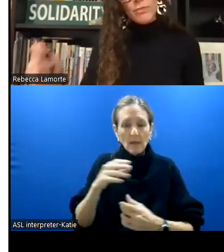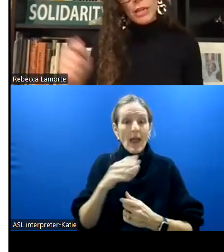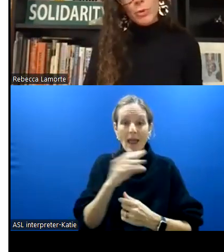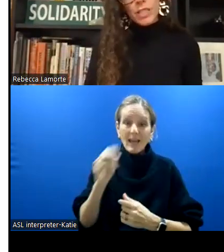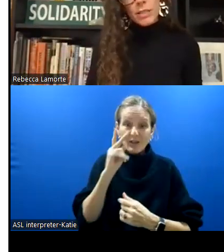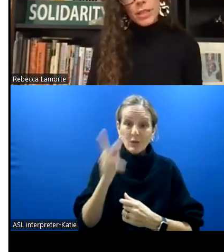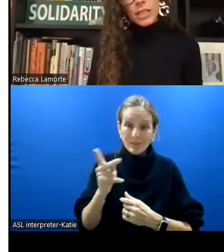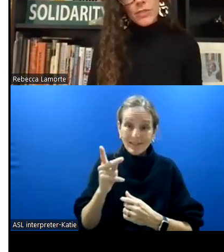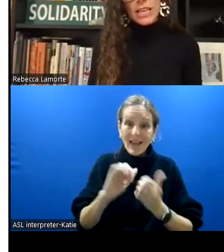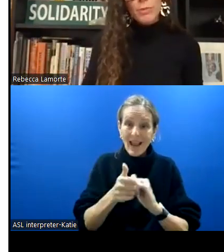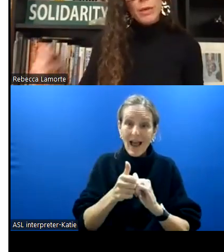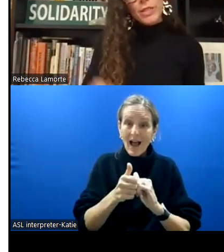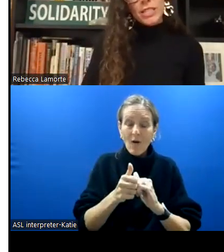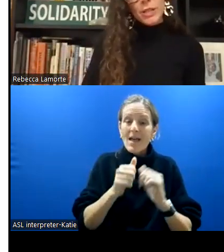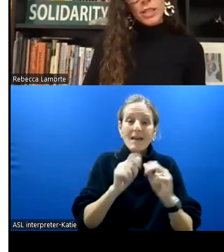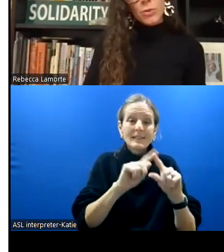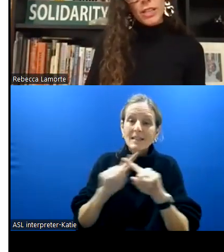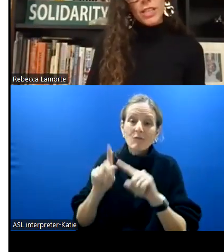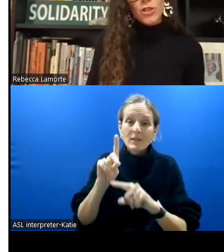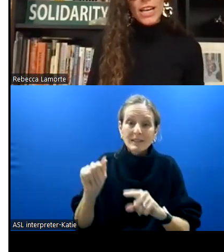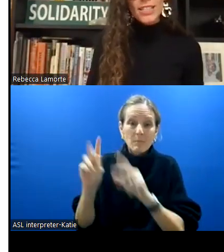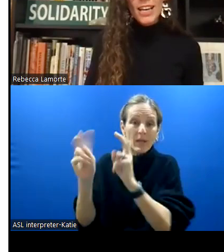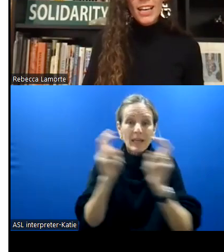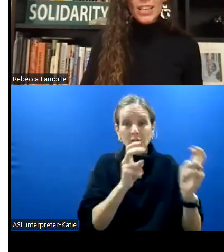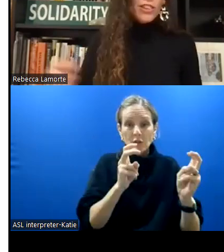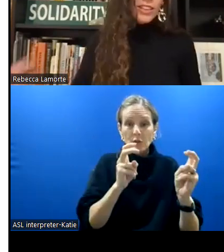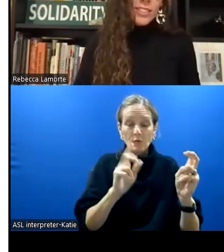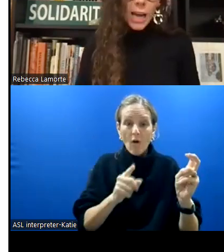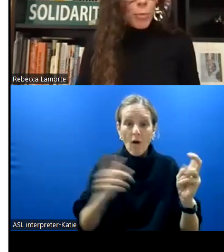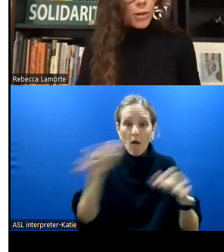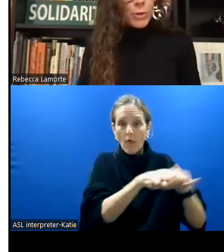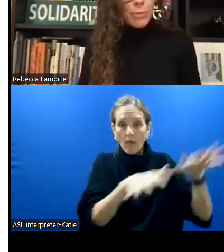that people with disabilities face, people with disabilities wanna see addressed. There are things that can help other people